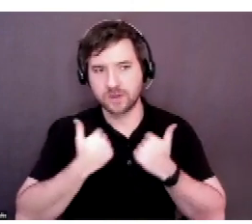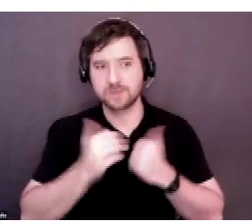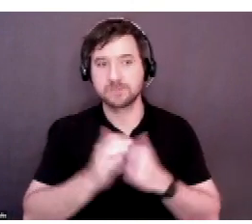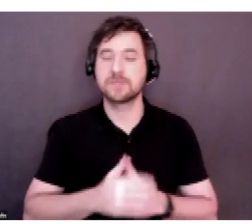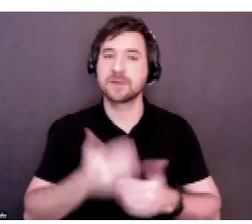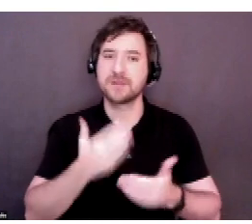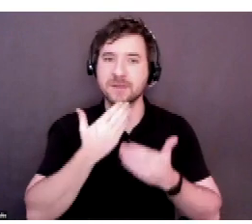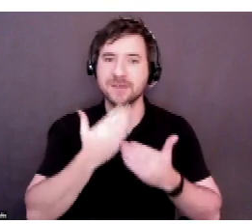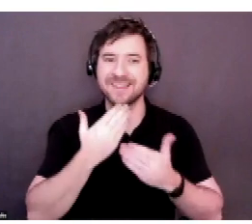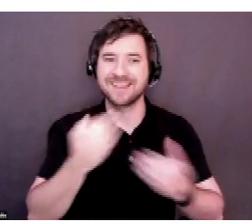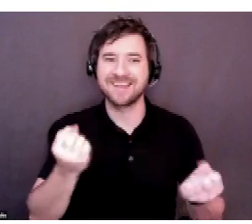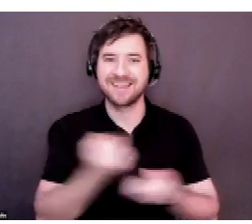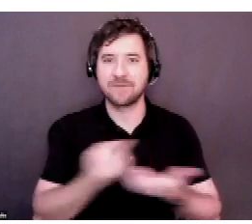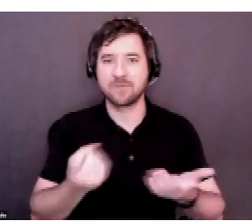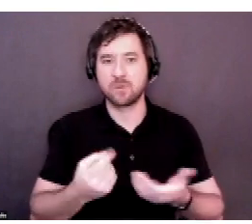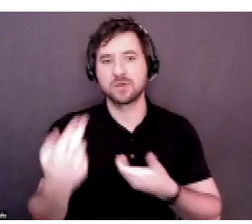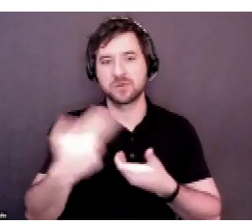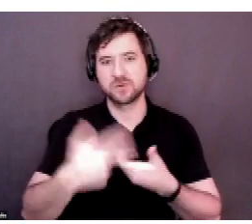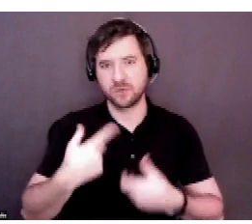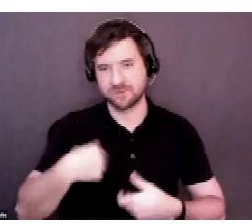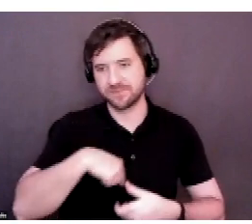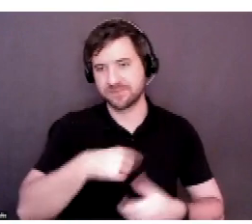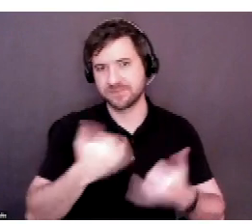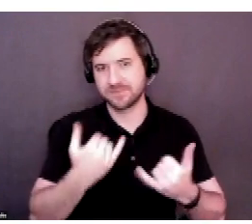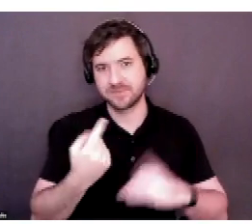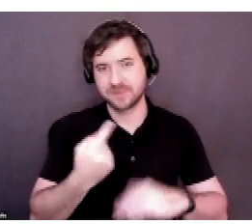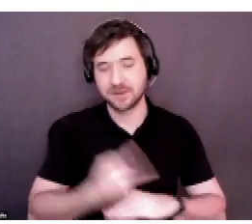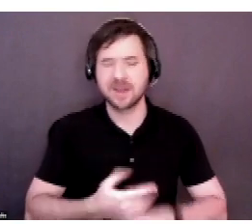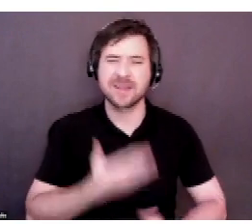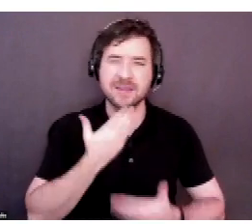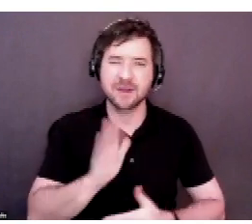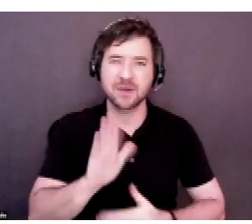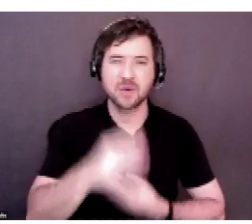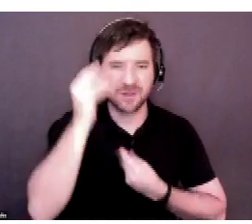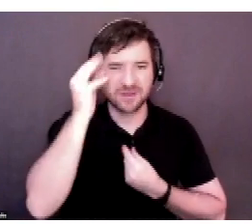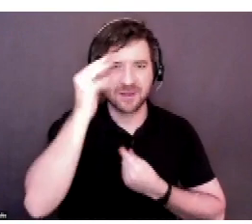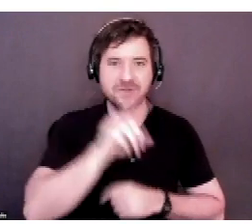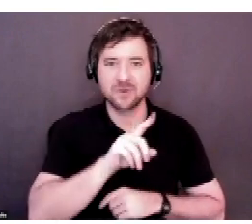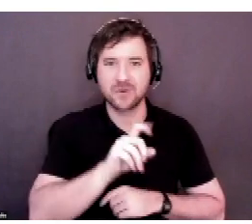And thank you for your very thoughtful questions. I apologize if I didn't get to them all.